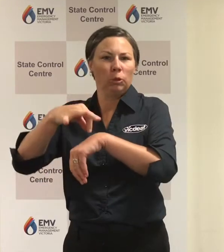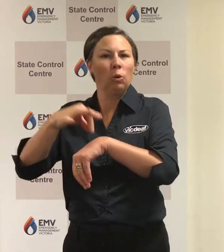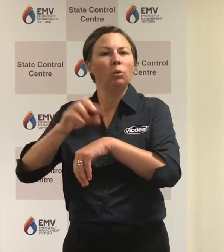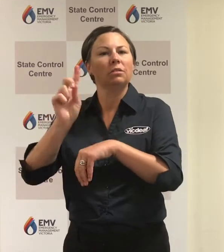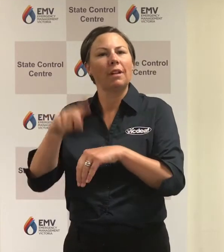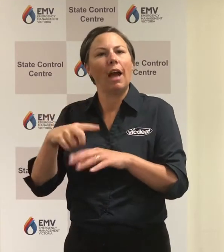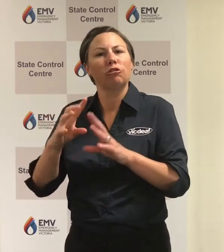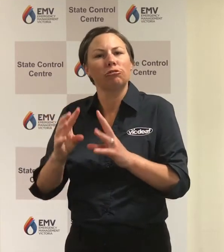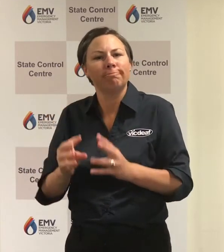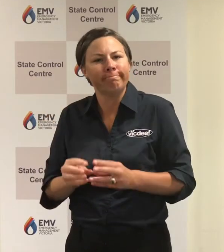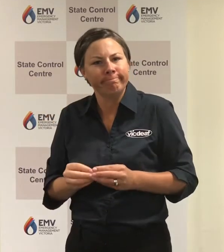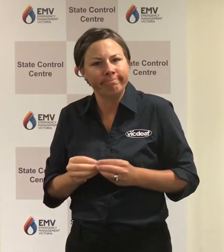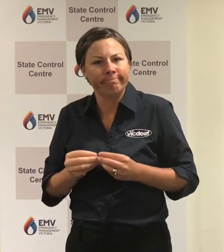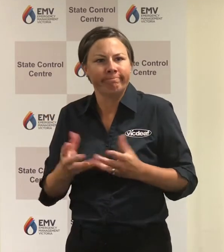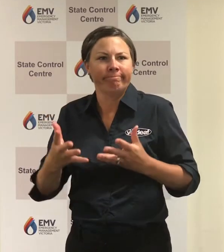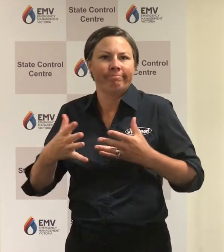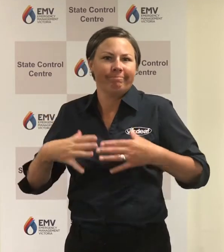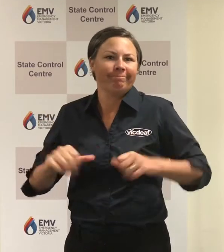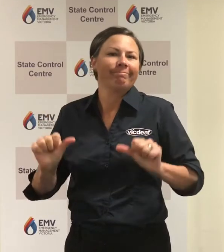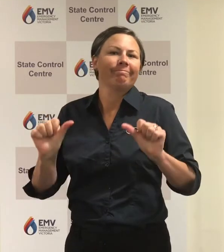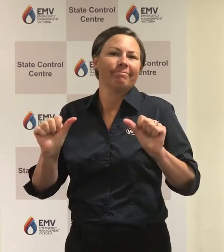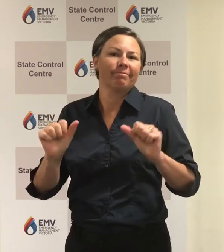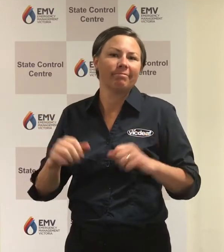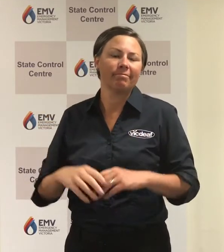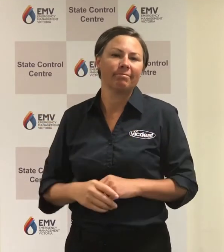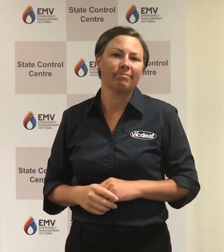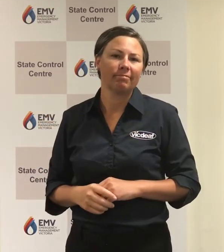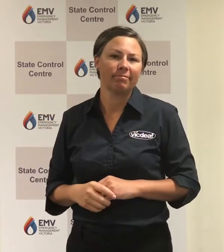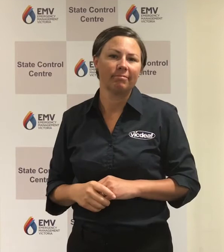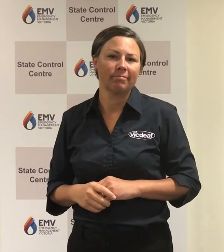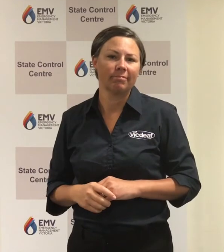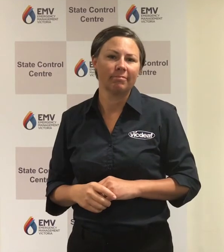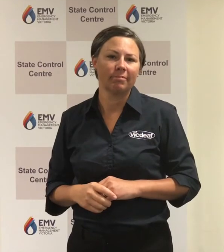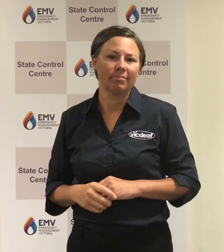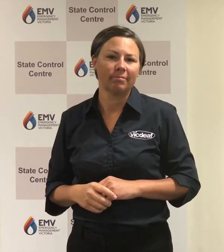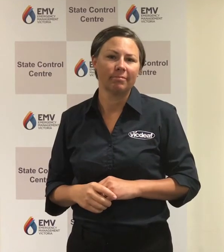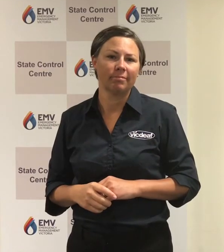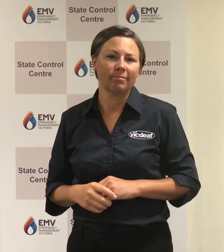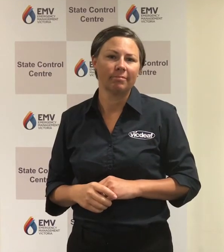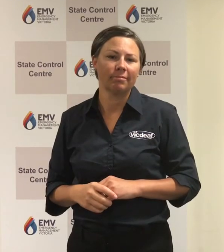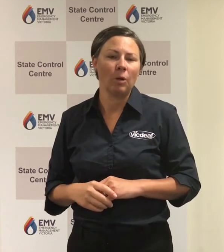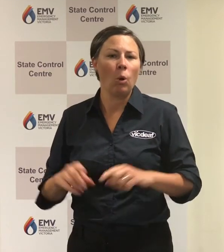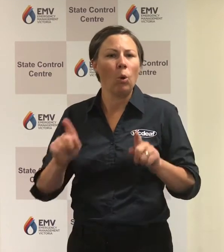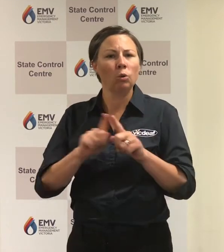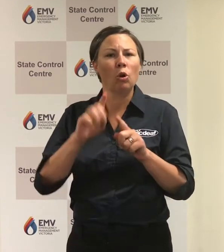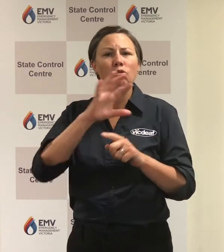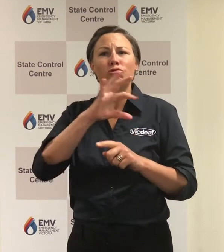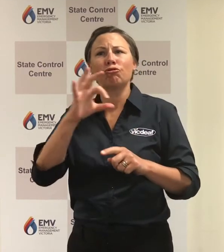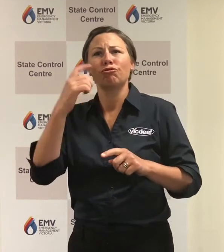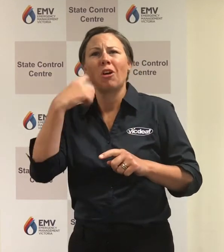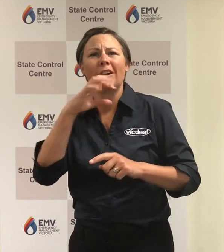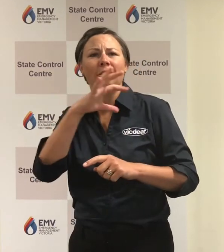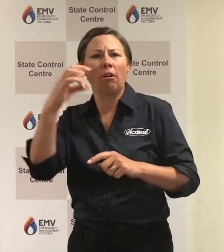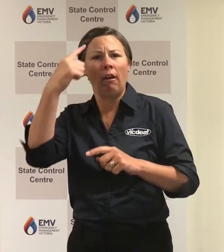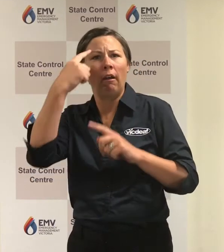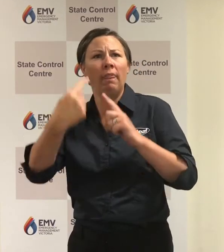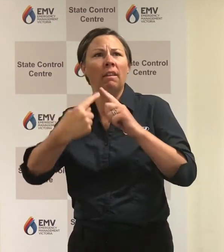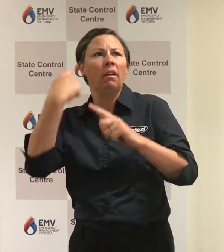And that it’s most important to keep coming back to the present every time people find